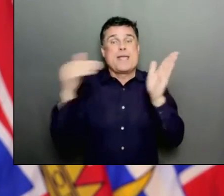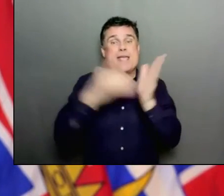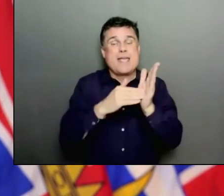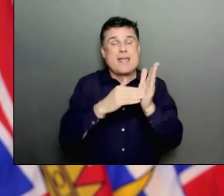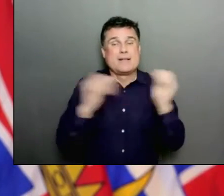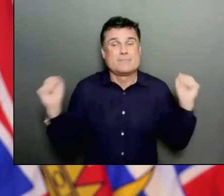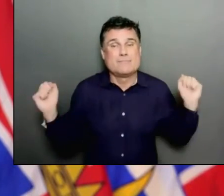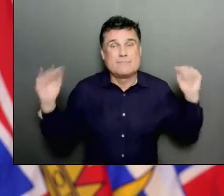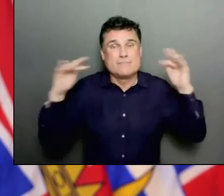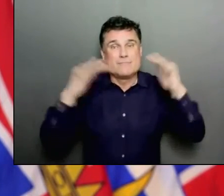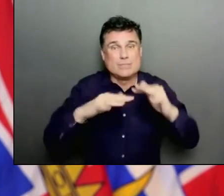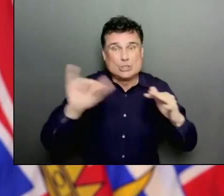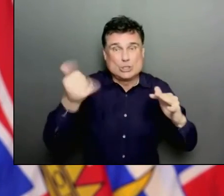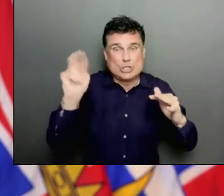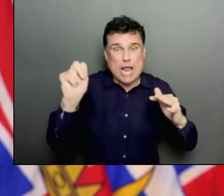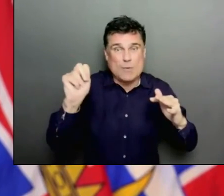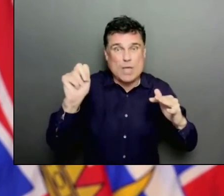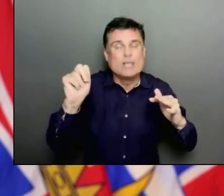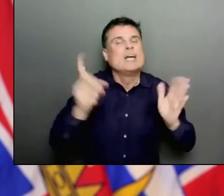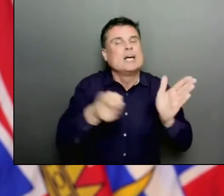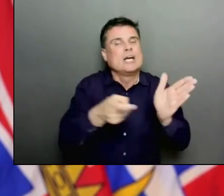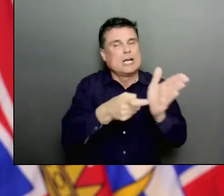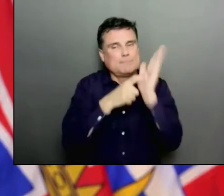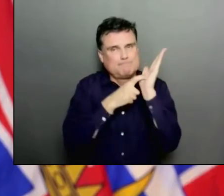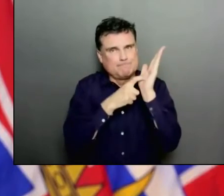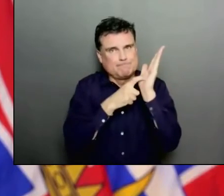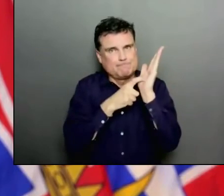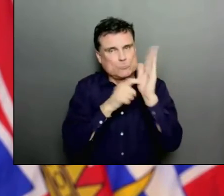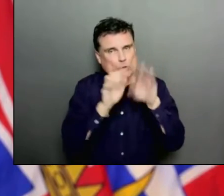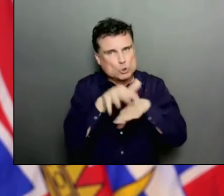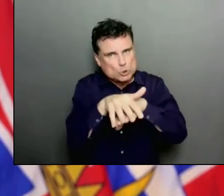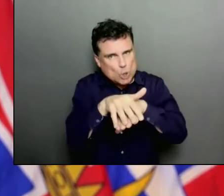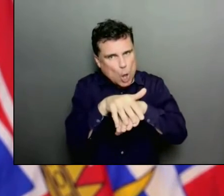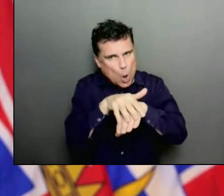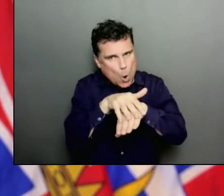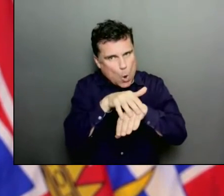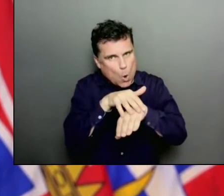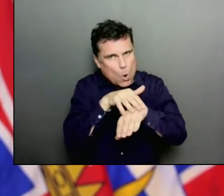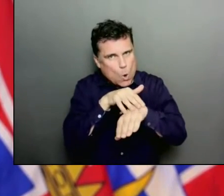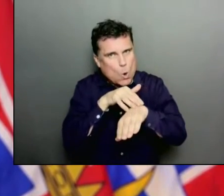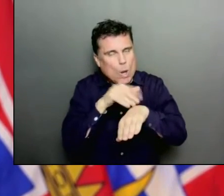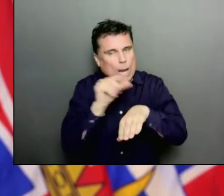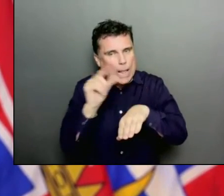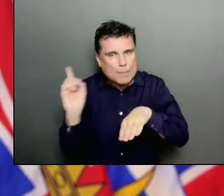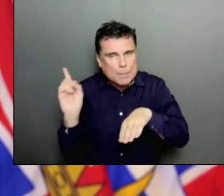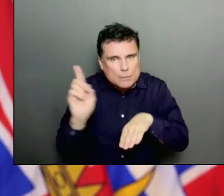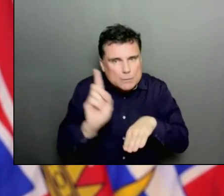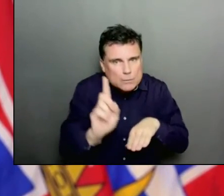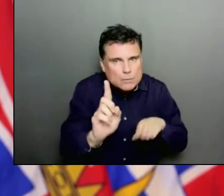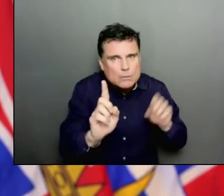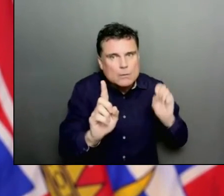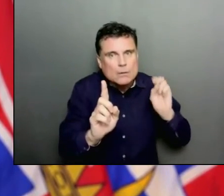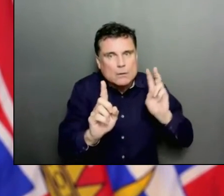know at the start of the year the camps typically see an influx of employees returning to the site from